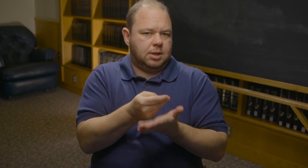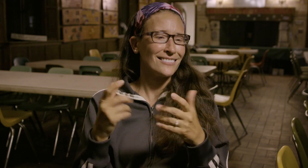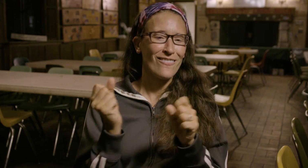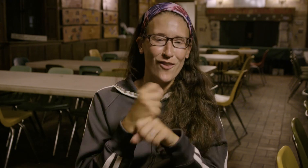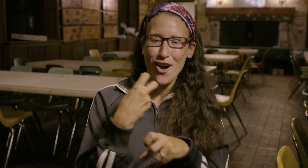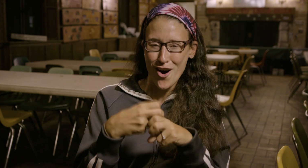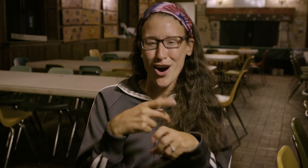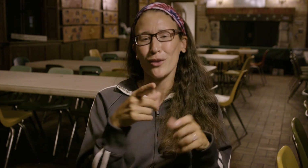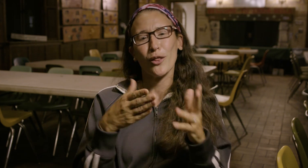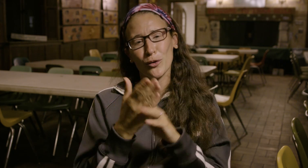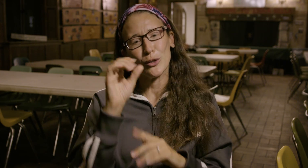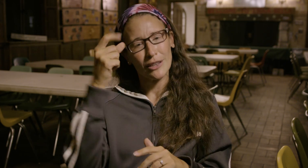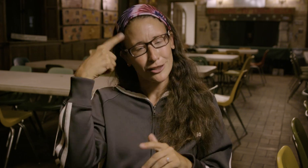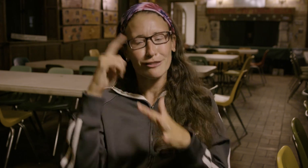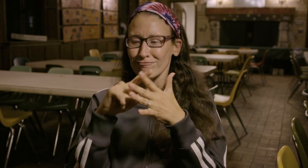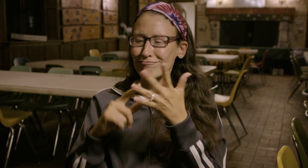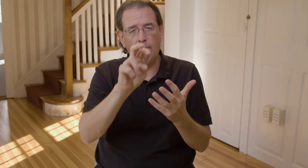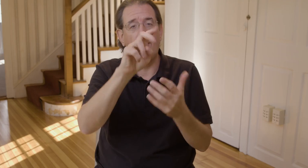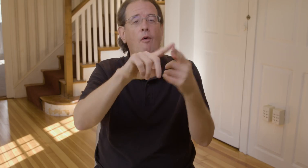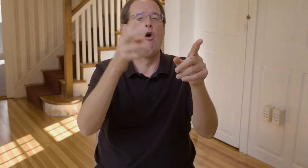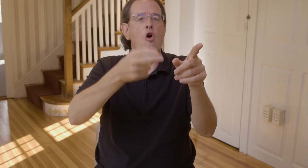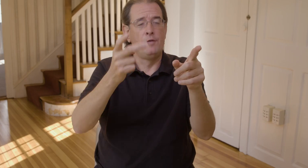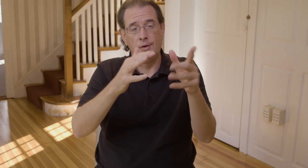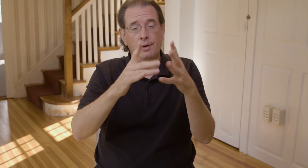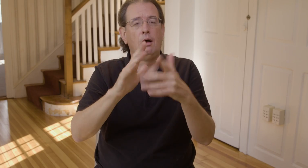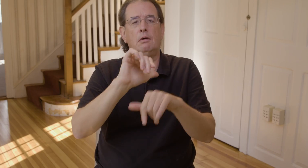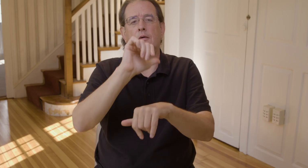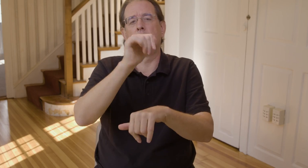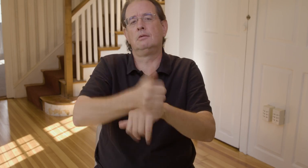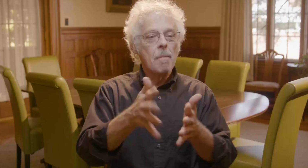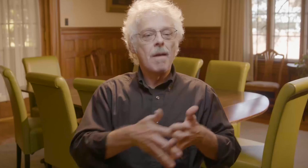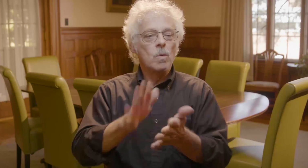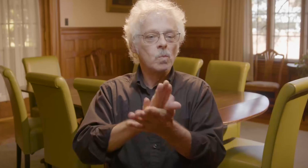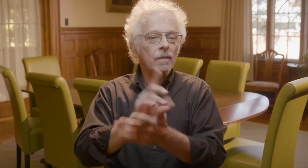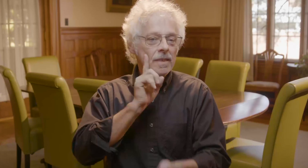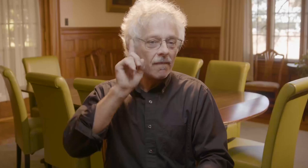They fought hard. They went through the senators. They travelled to Hartford and built the American School for the Deaf.